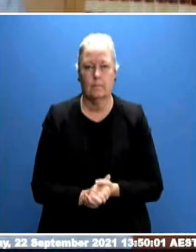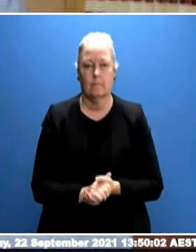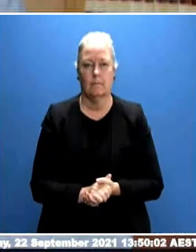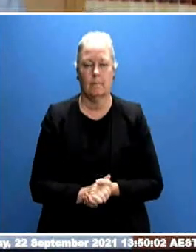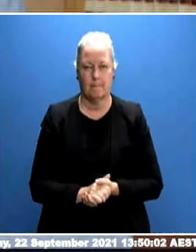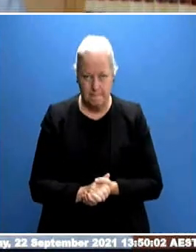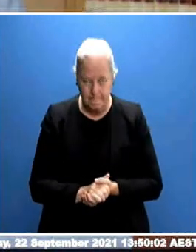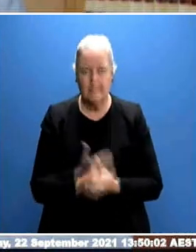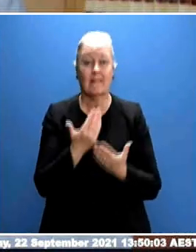Thank you, Ms Kalders.